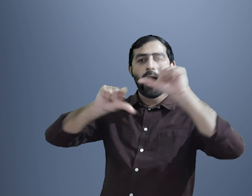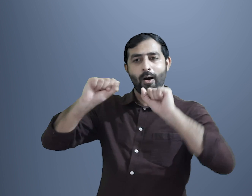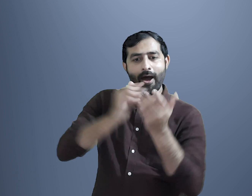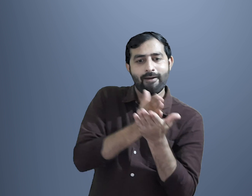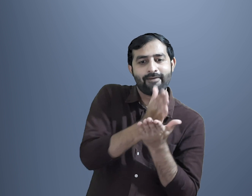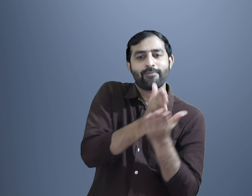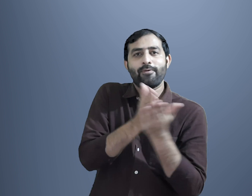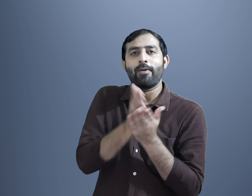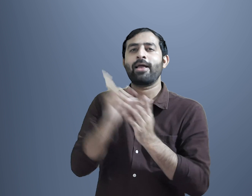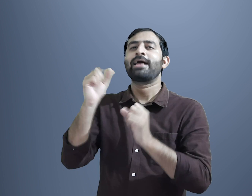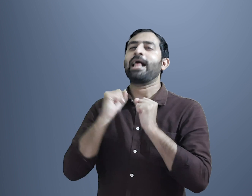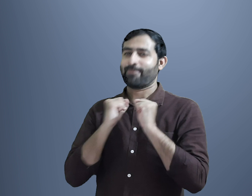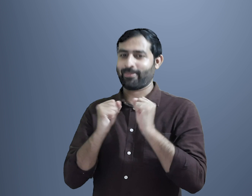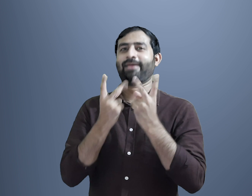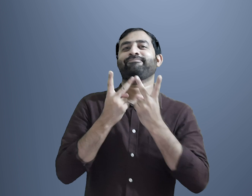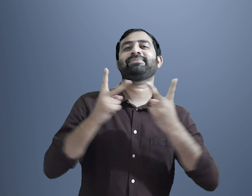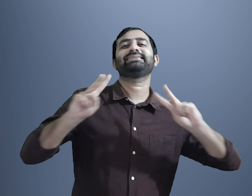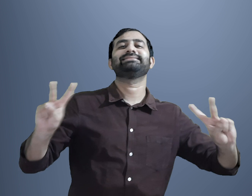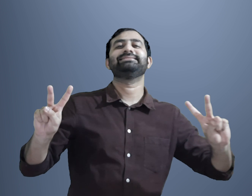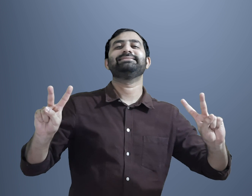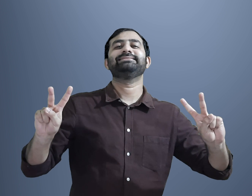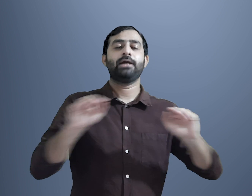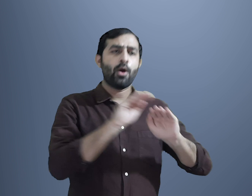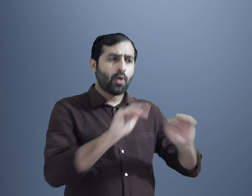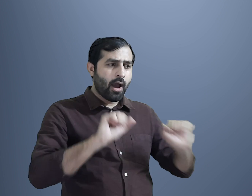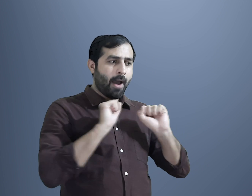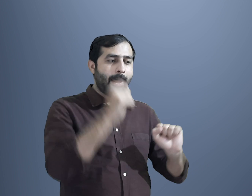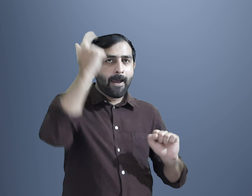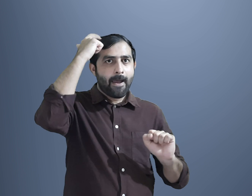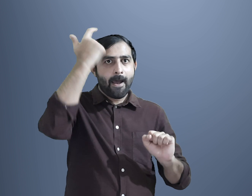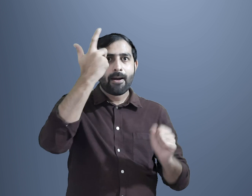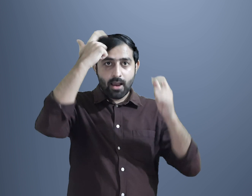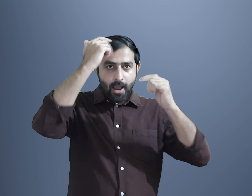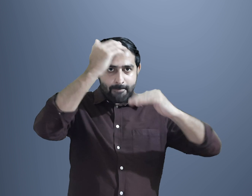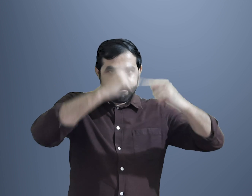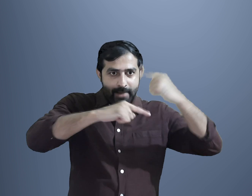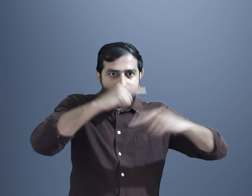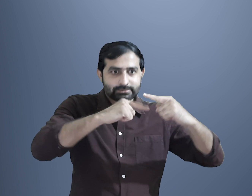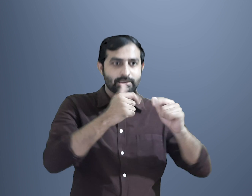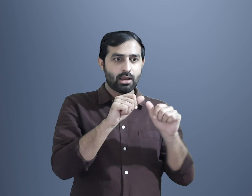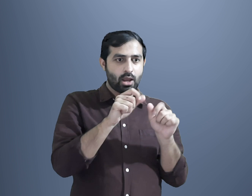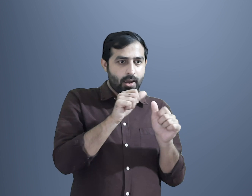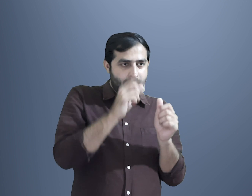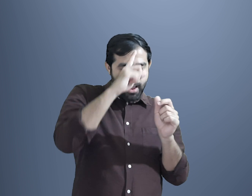They use language as the main channel through which patterns of living are transmitted to children,